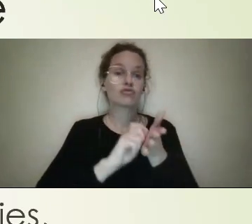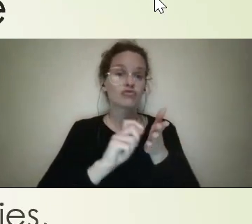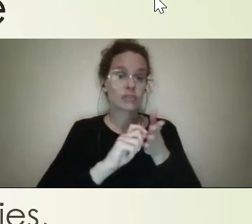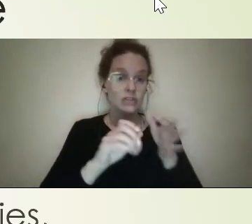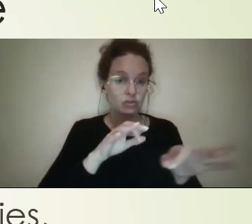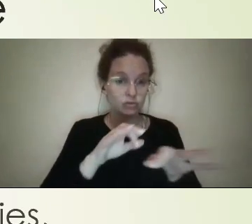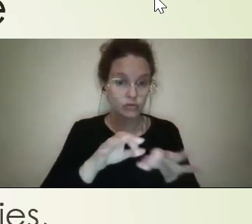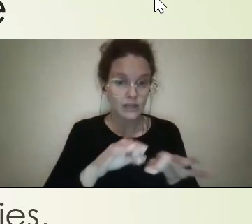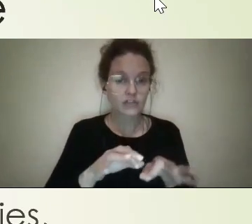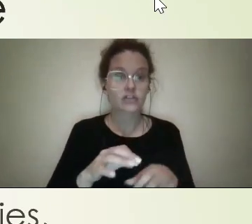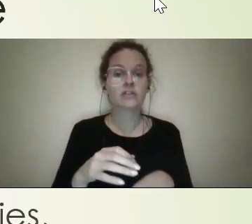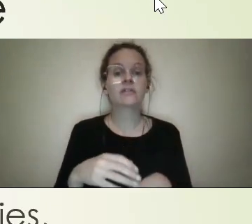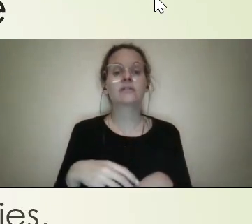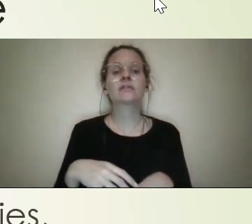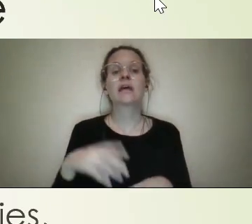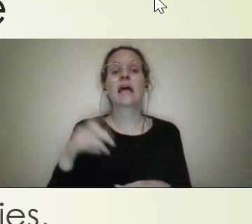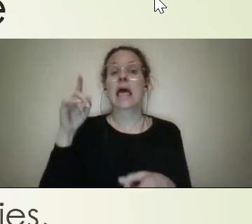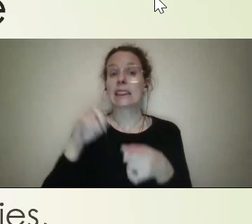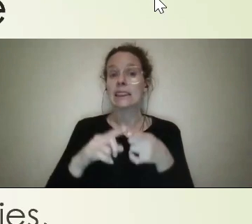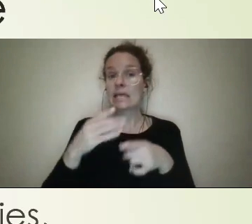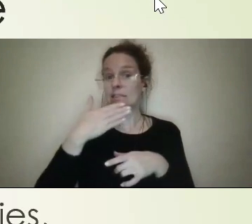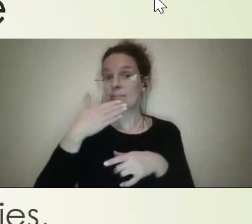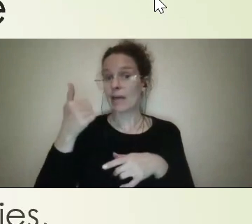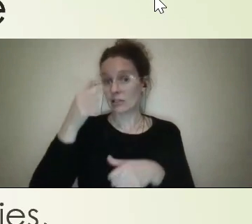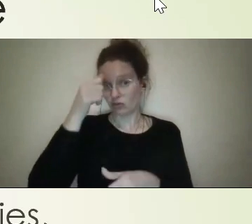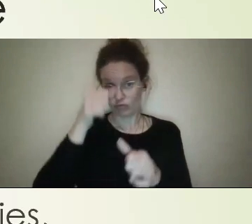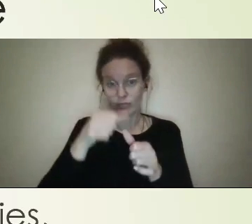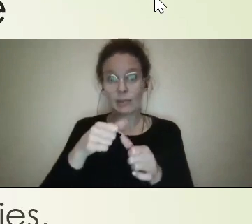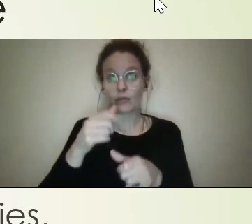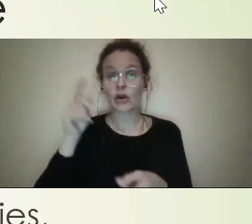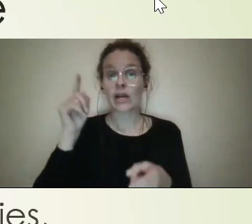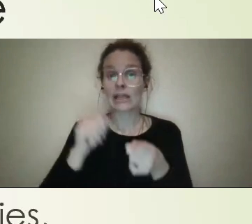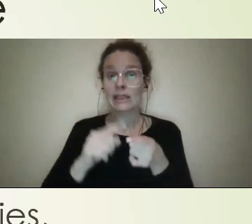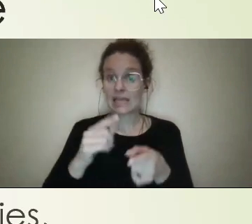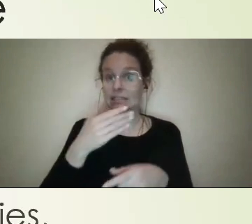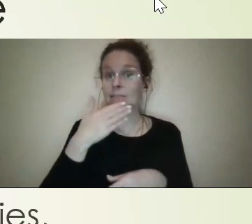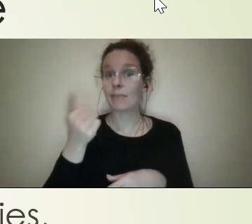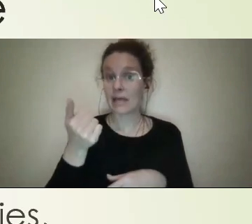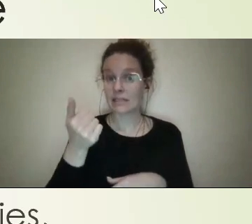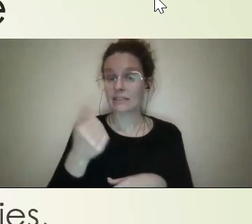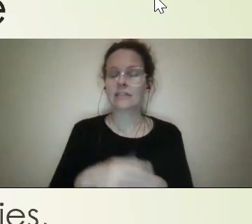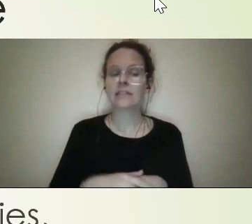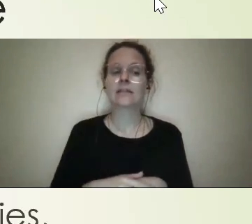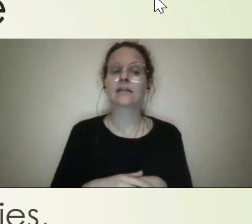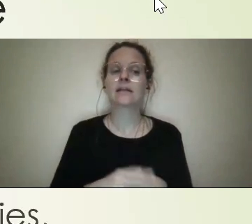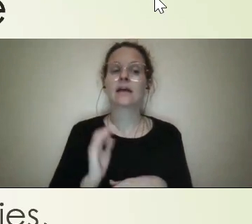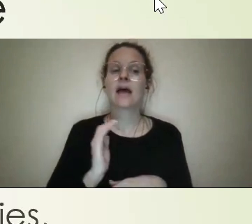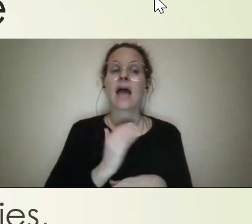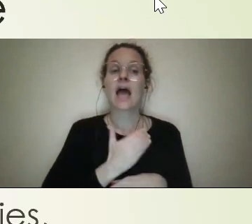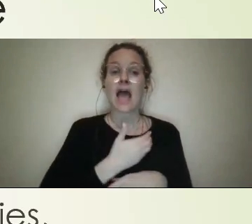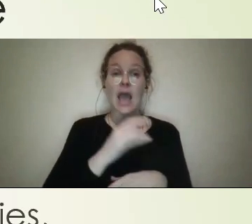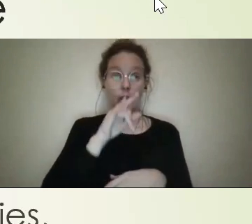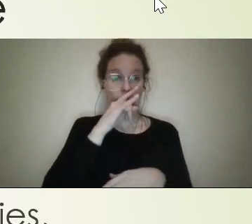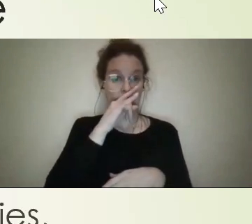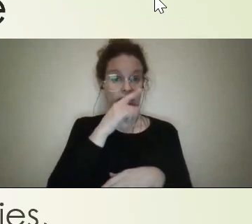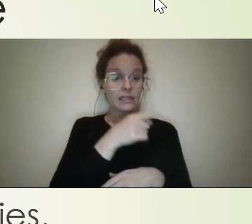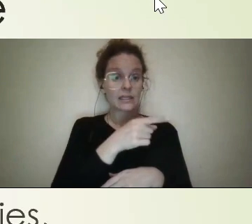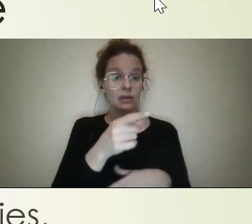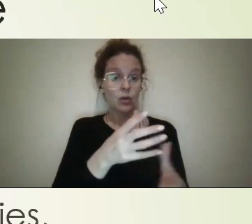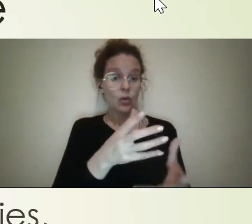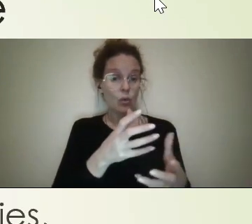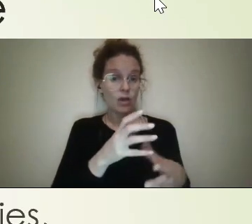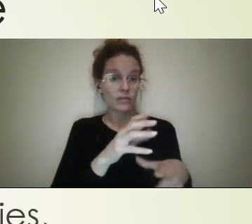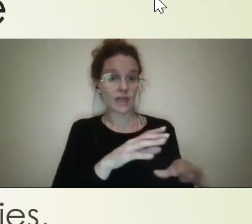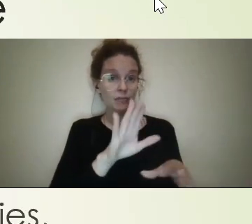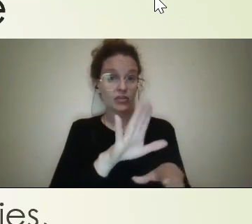less is best. We want our kiddo to pick up their toys,